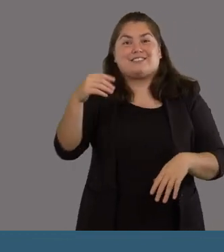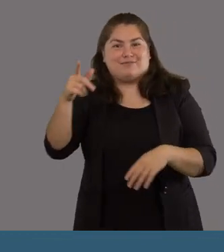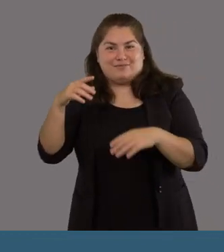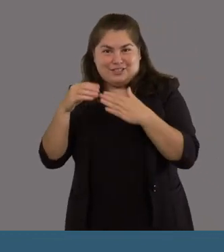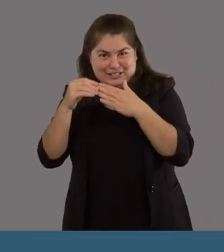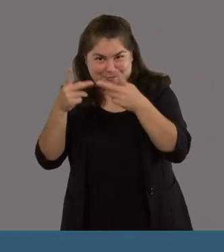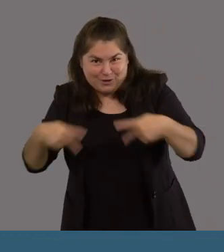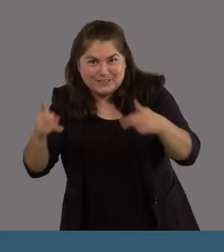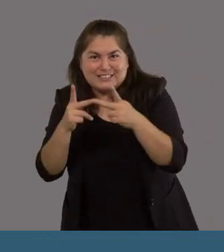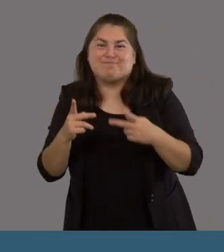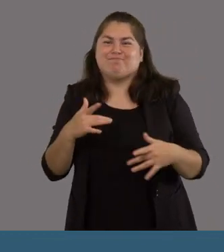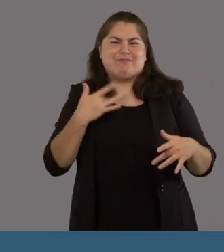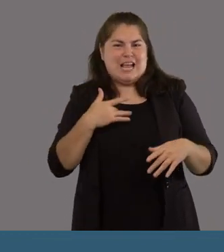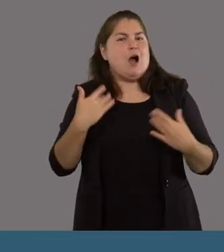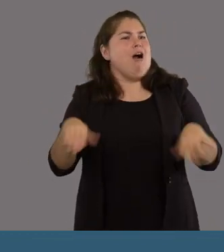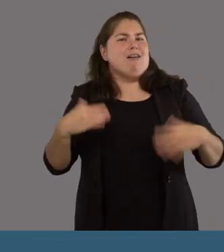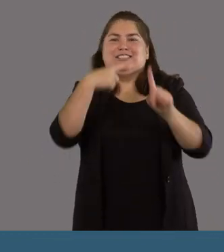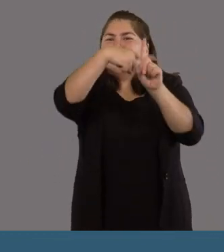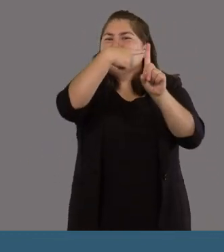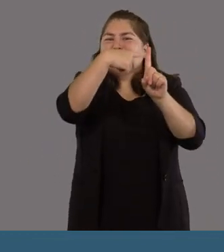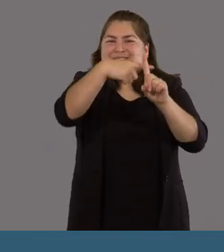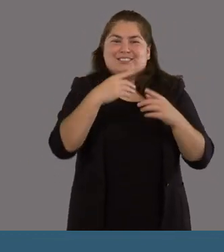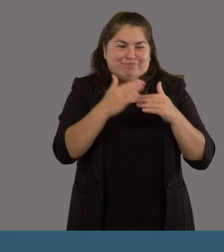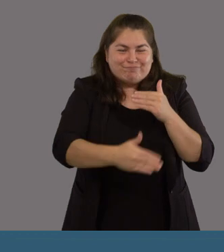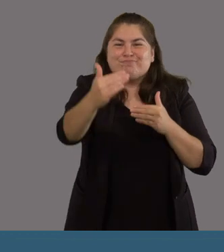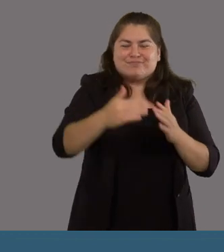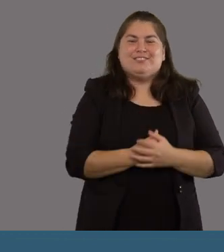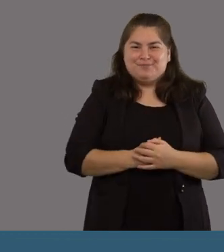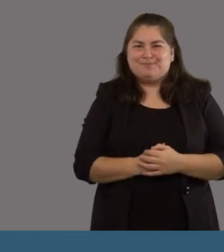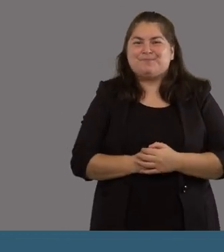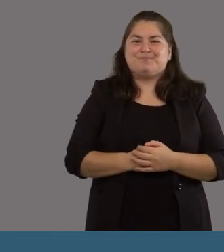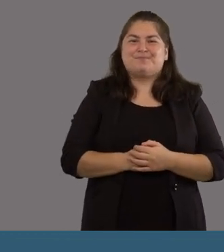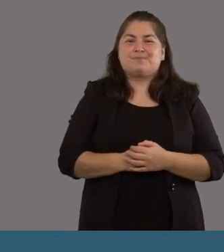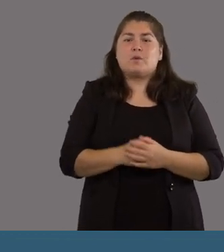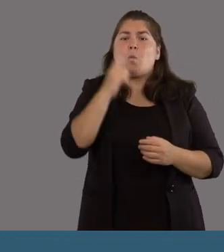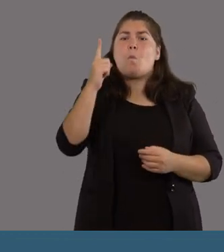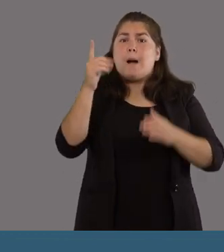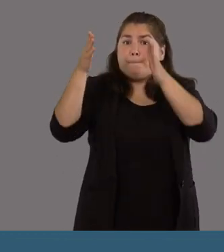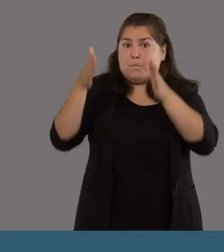in leadership positions, which they felt was a positive step forward.